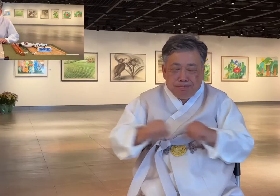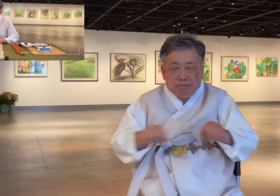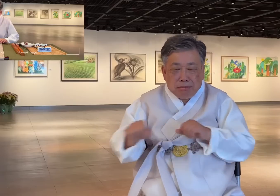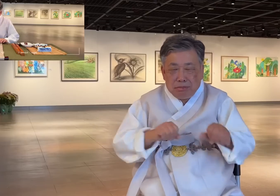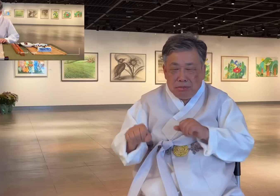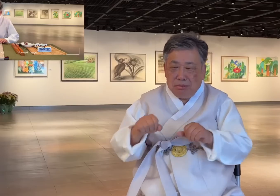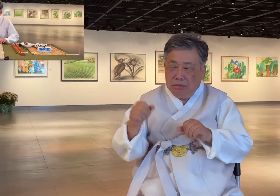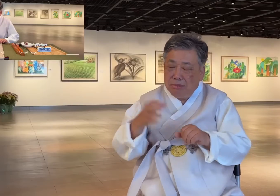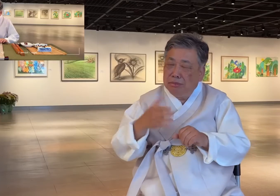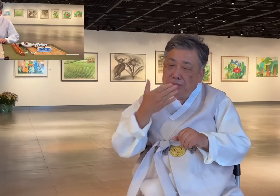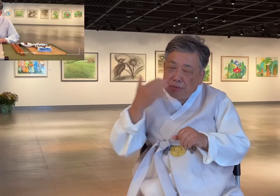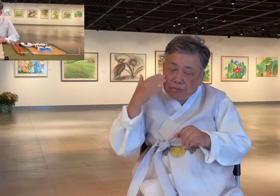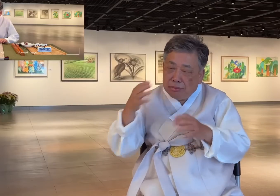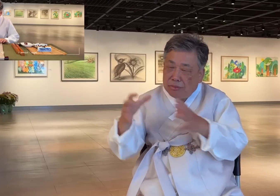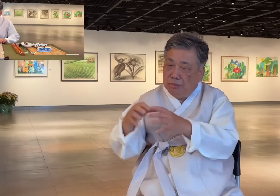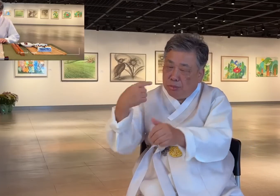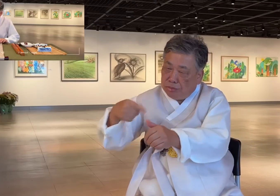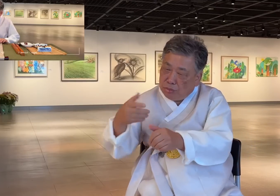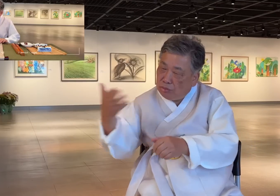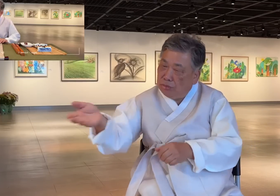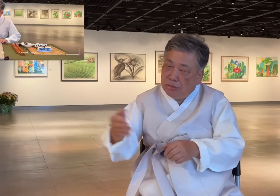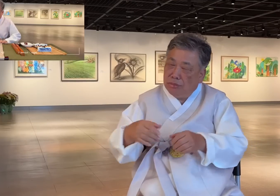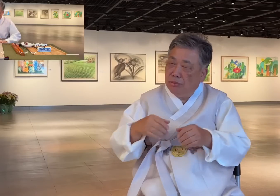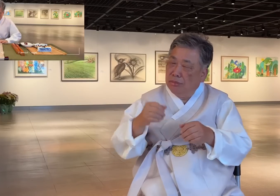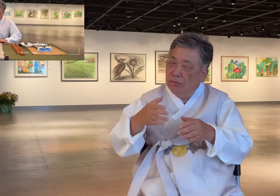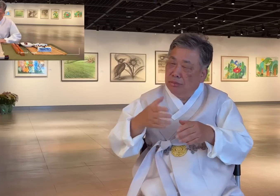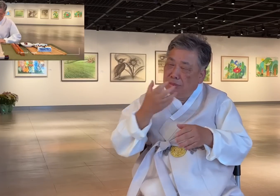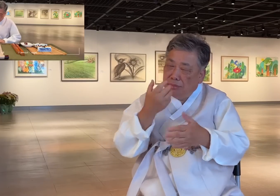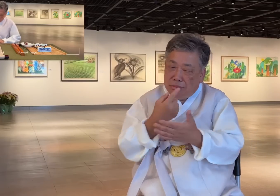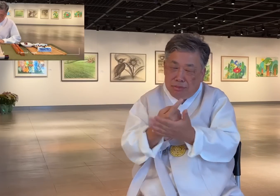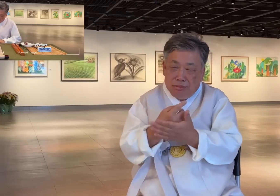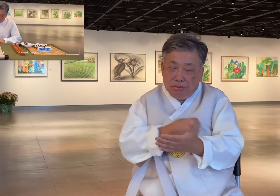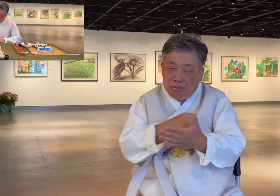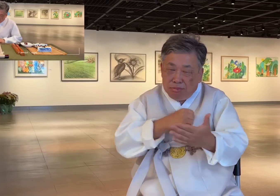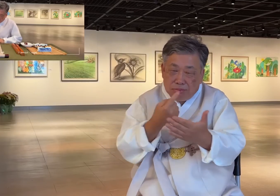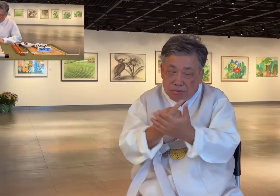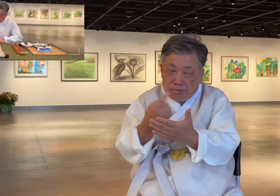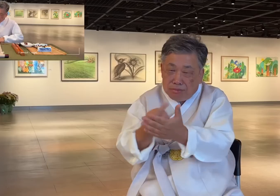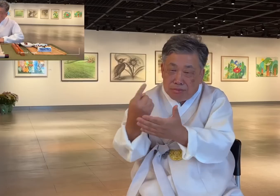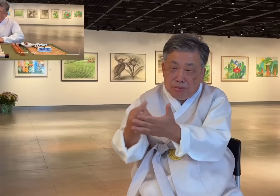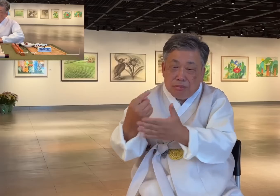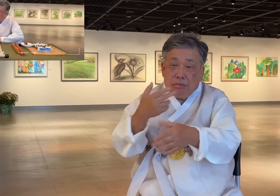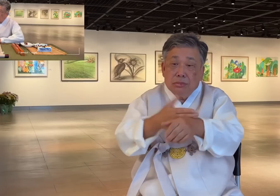what I had learned. I taught at a deaf group and also joined a hearing group.